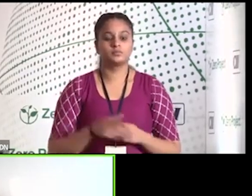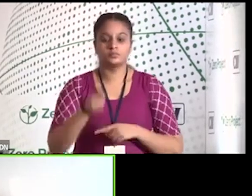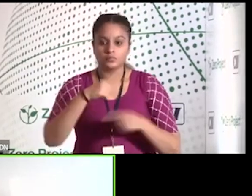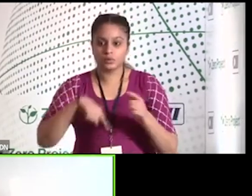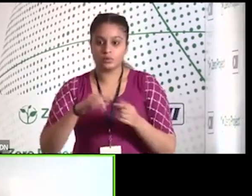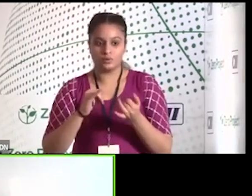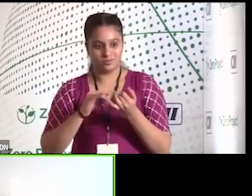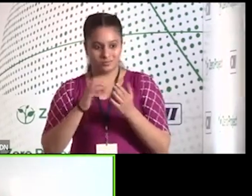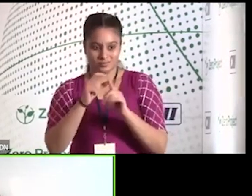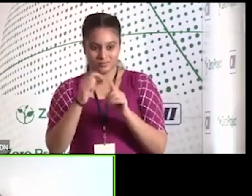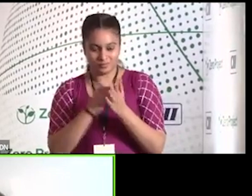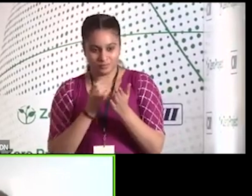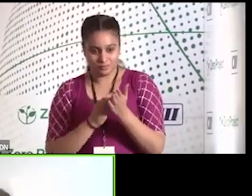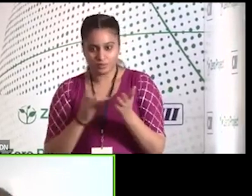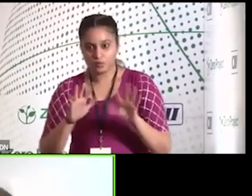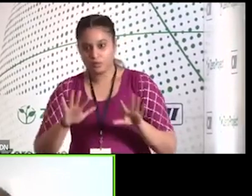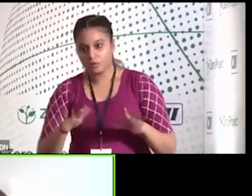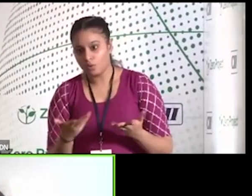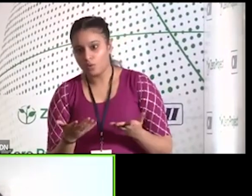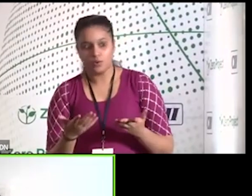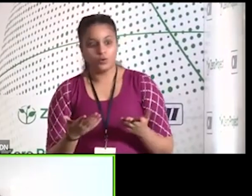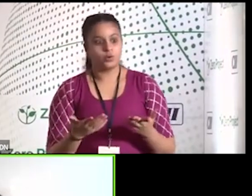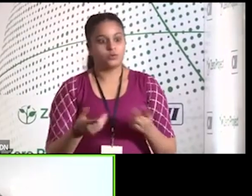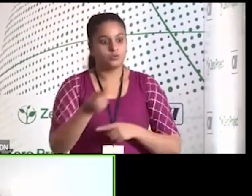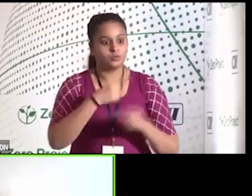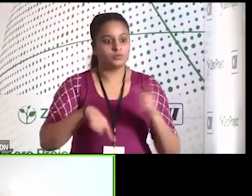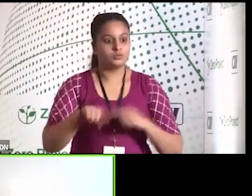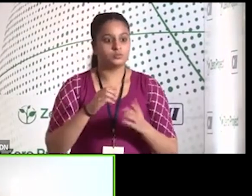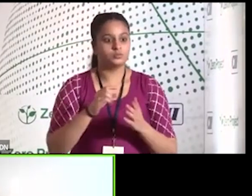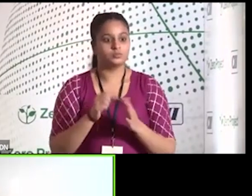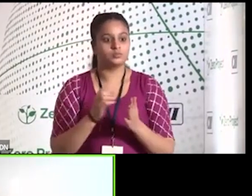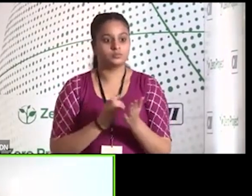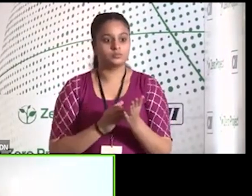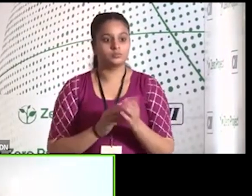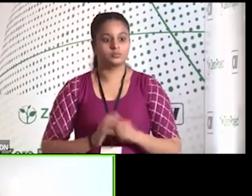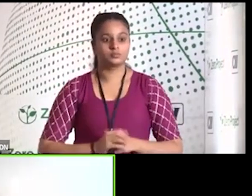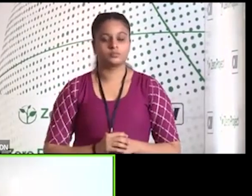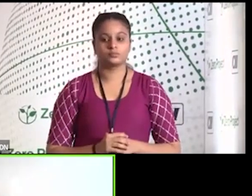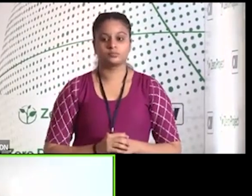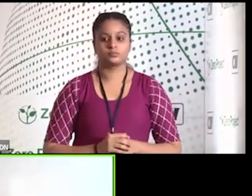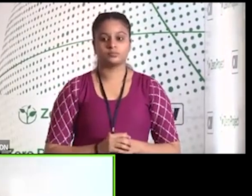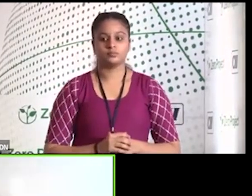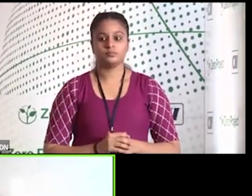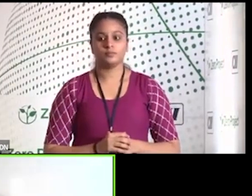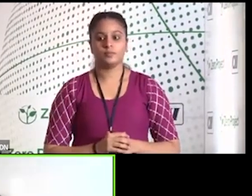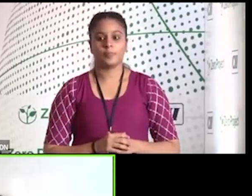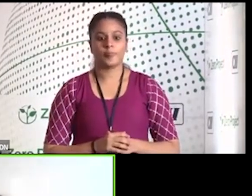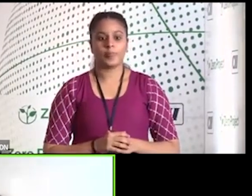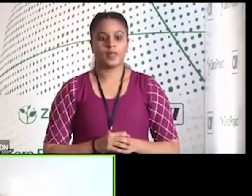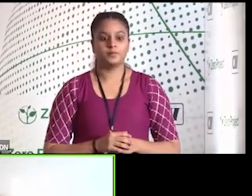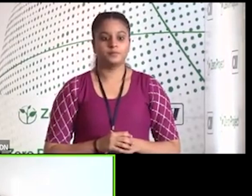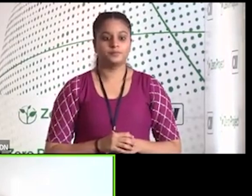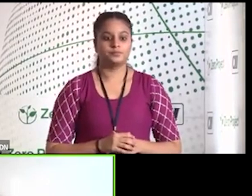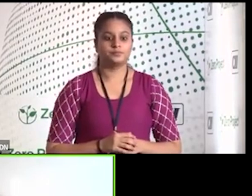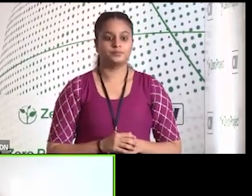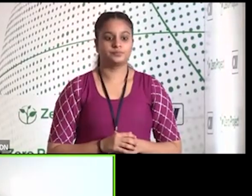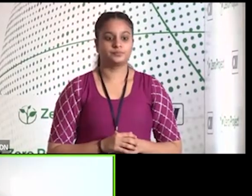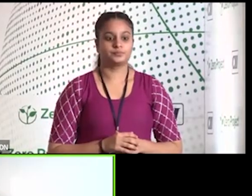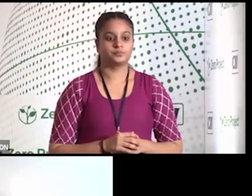and kind of bring that kind of for the good and create a sustainable livelihood, draw to the network. Thank you.